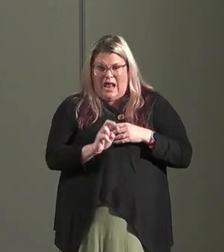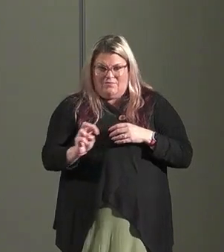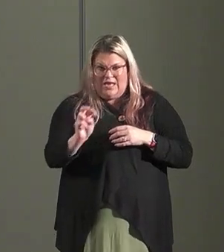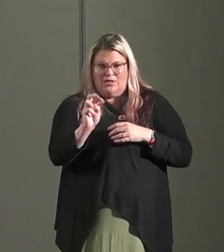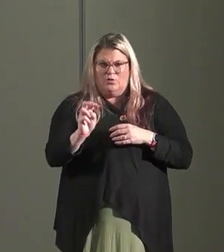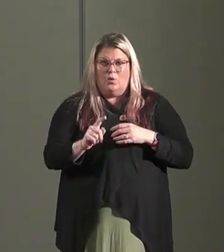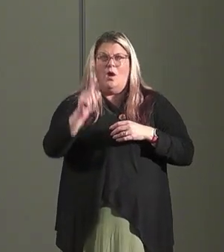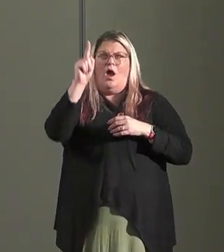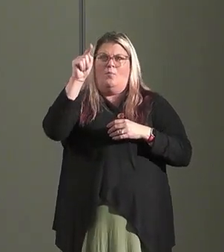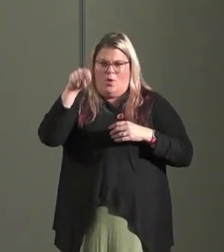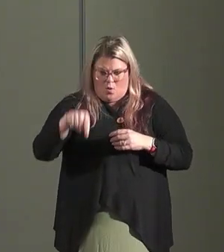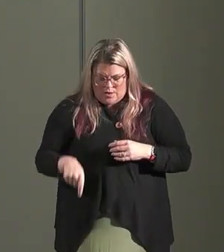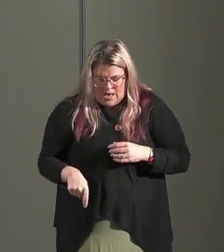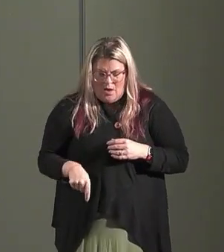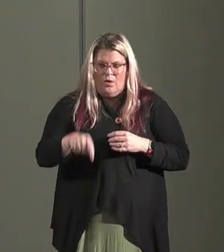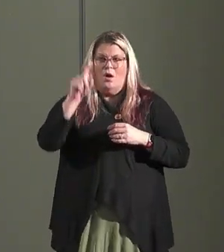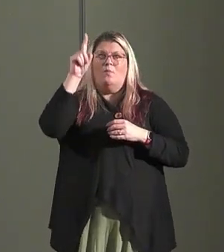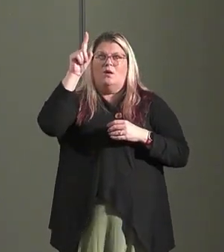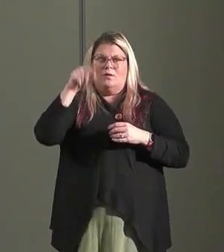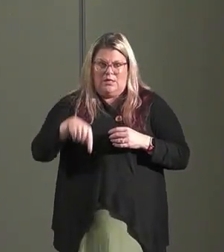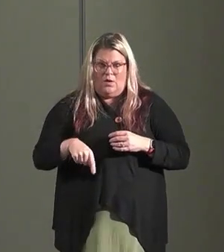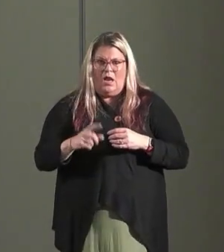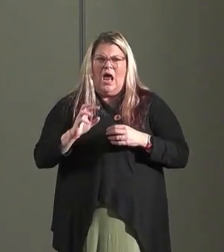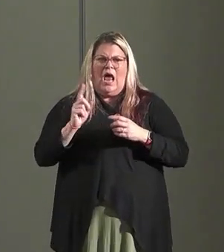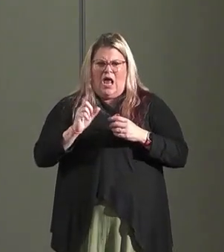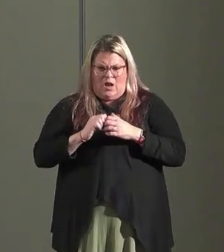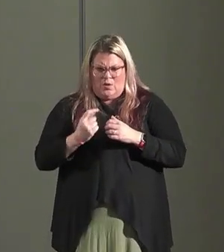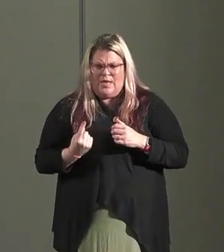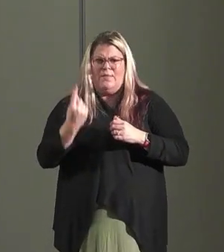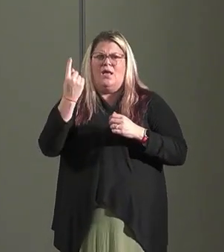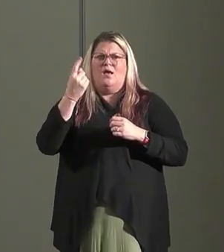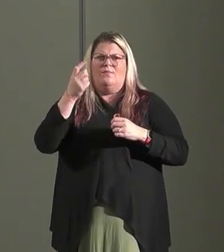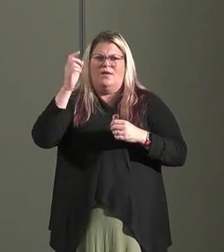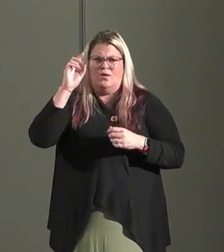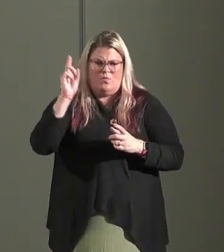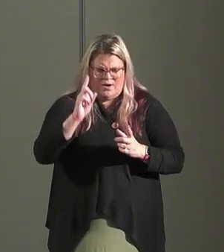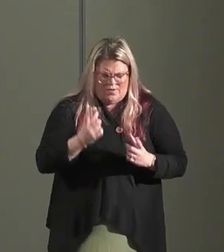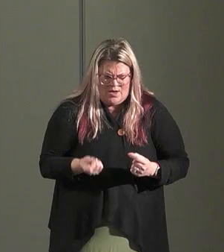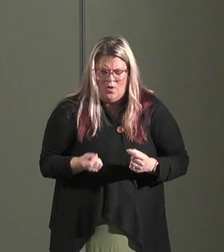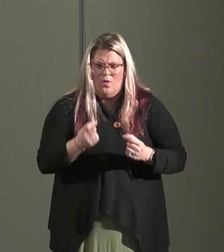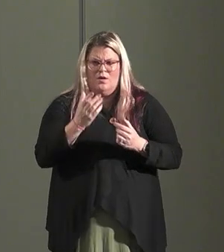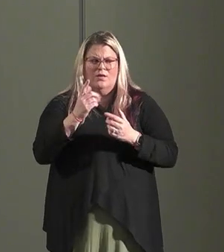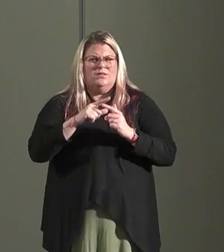up and down and get back up. And where I go and things along those lines. Does that seem to